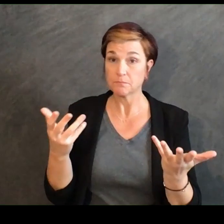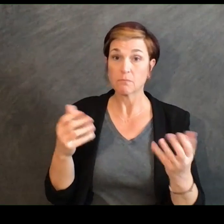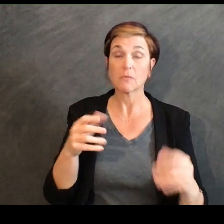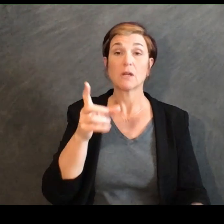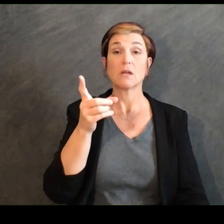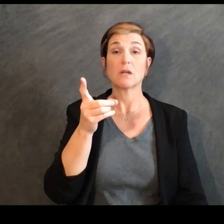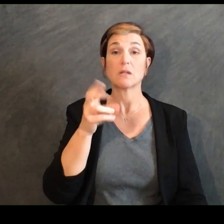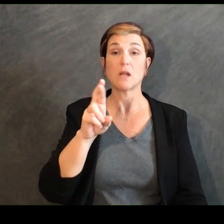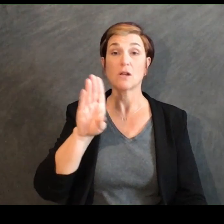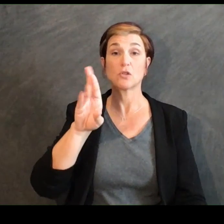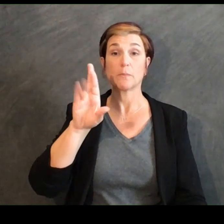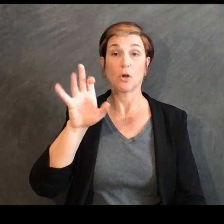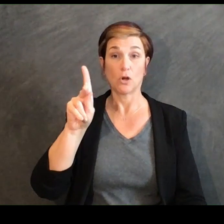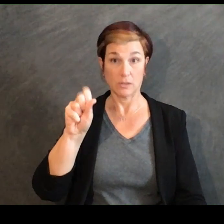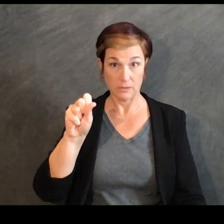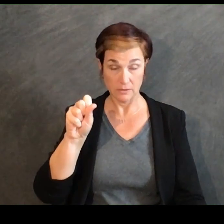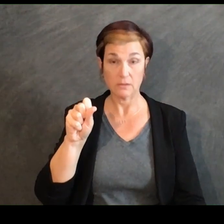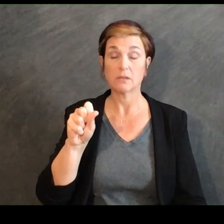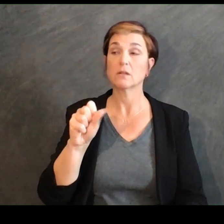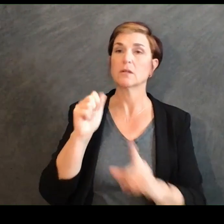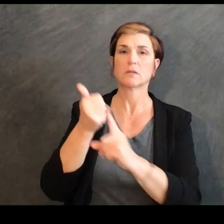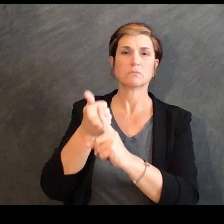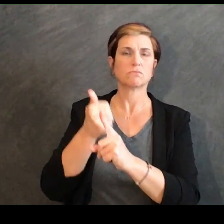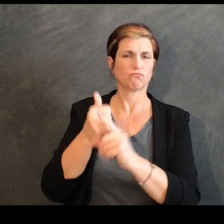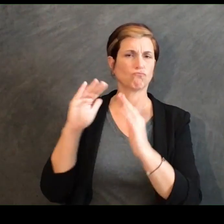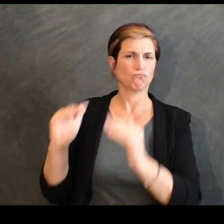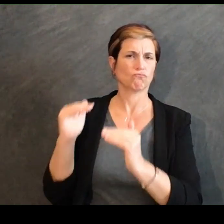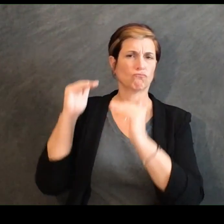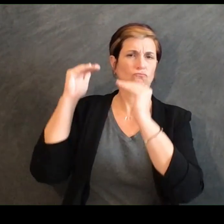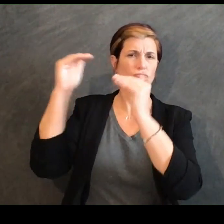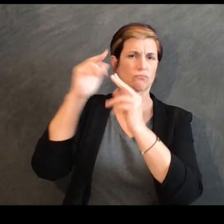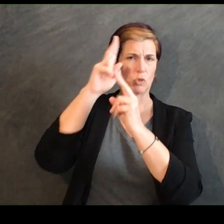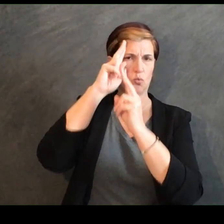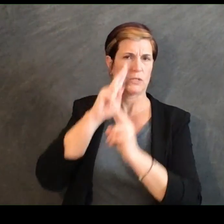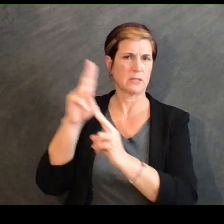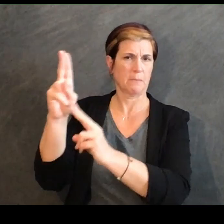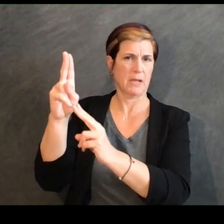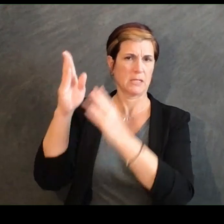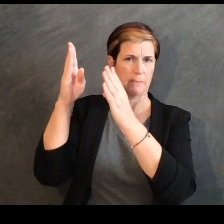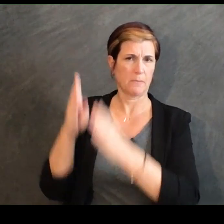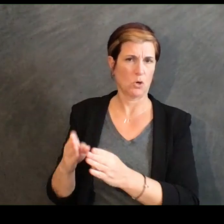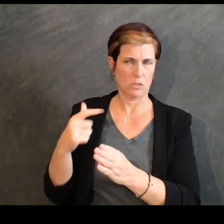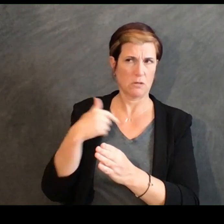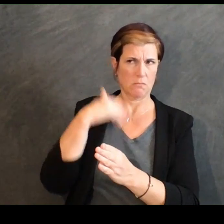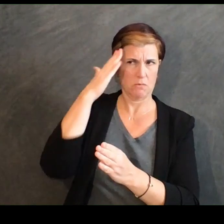is a highly respected person I've gotten to know very well over the last six days